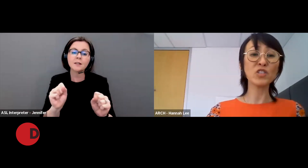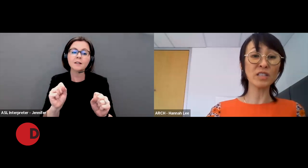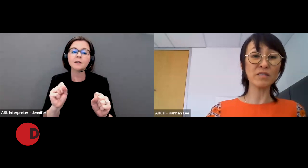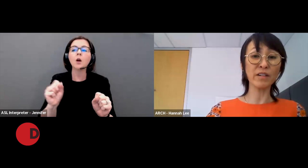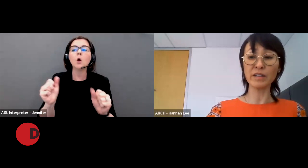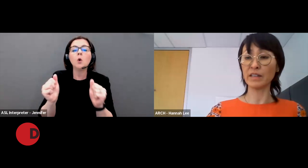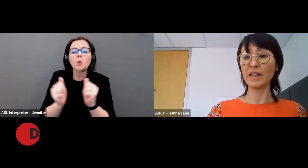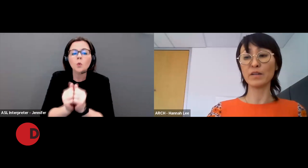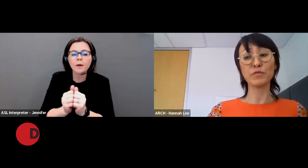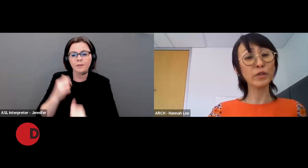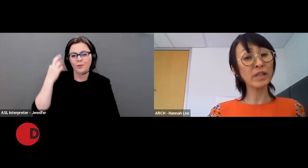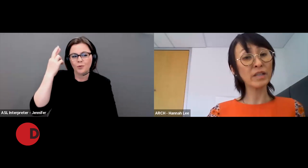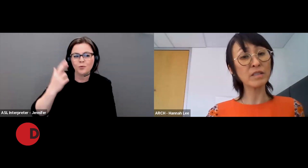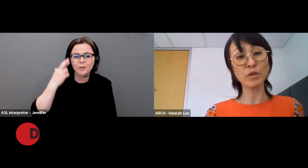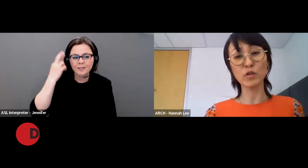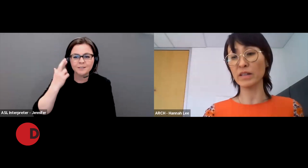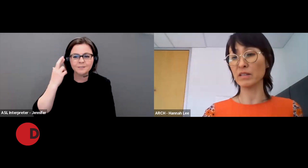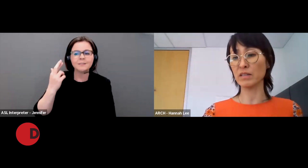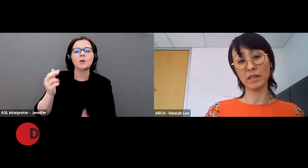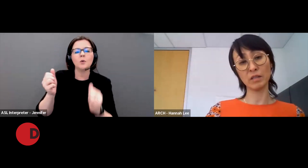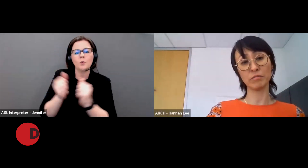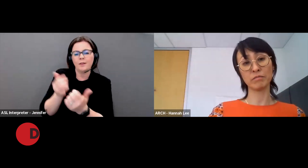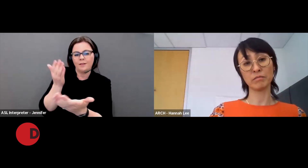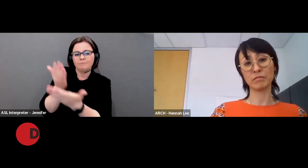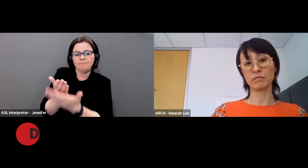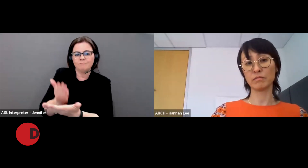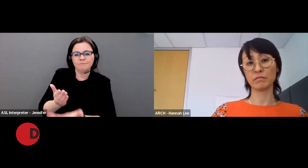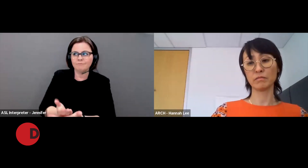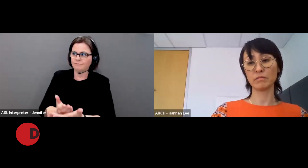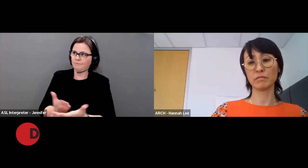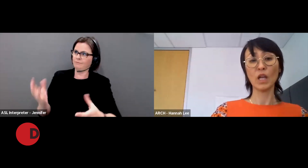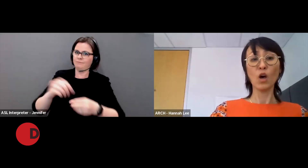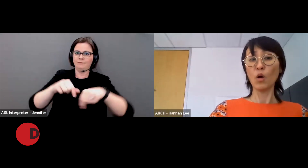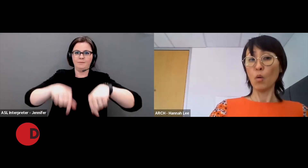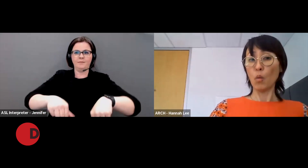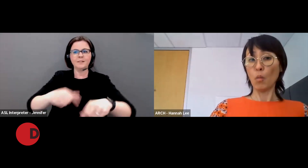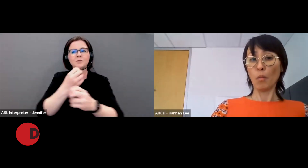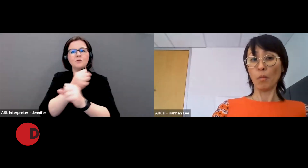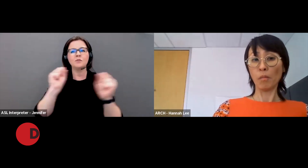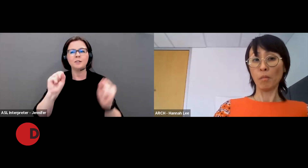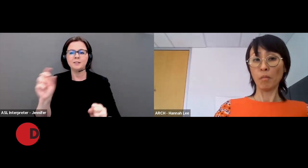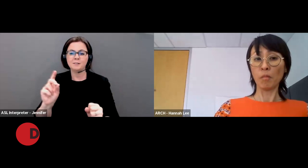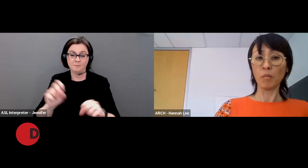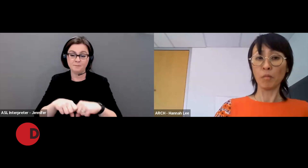they are reasonable and demonstrably justified in a free and democratic society.